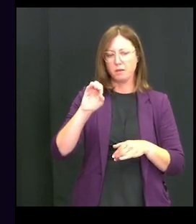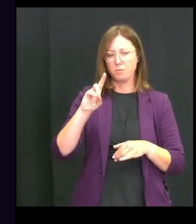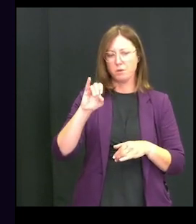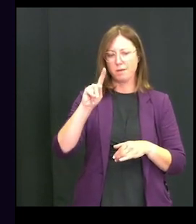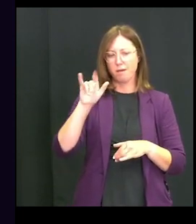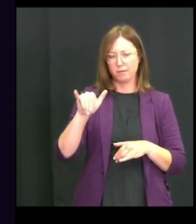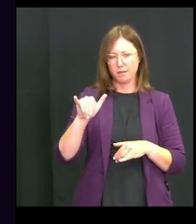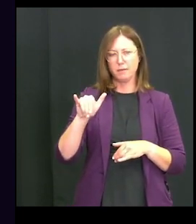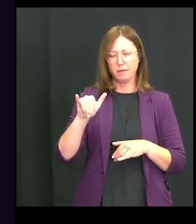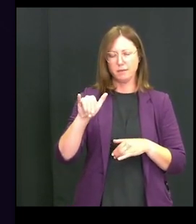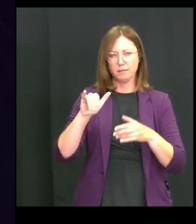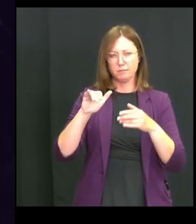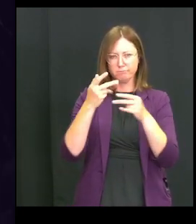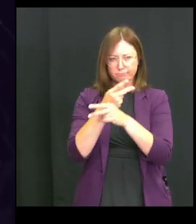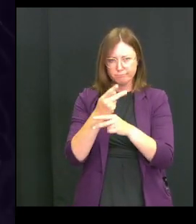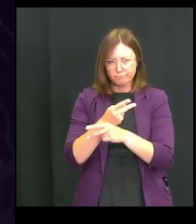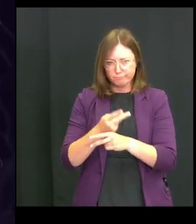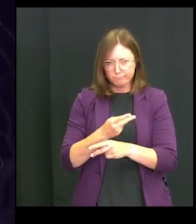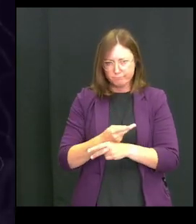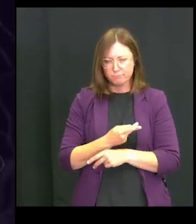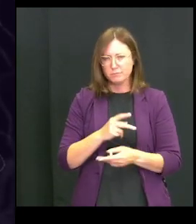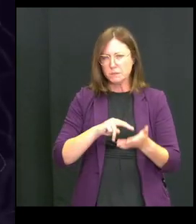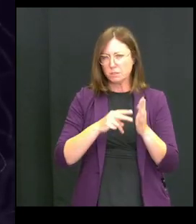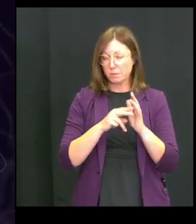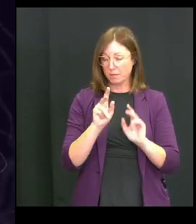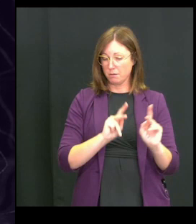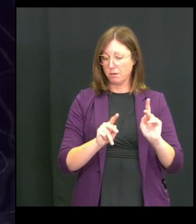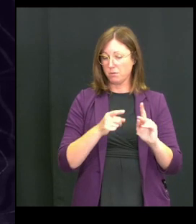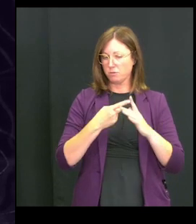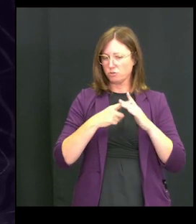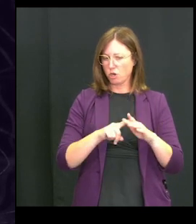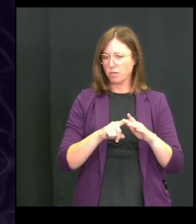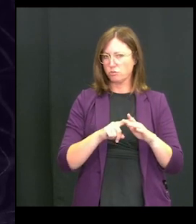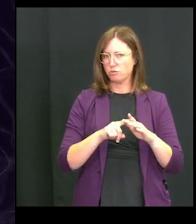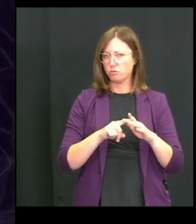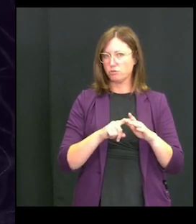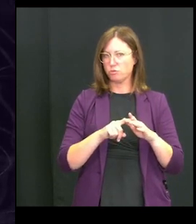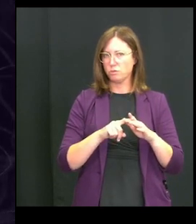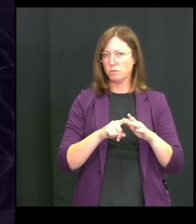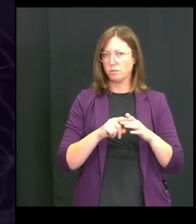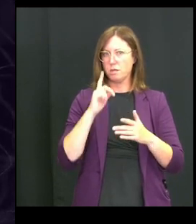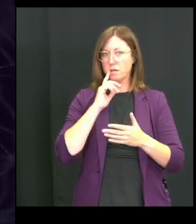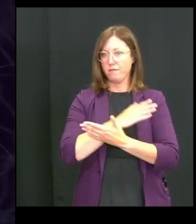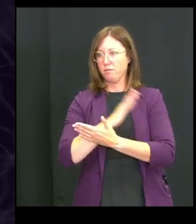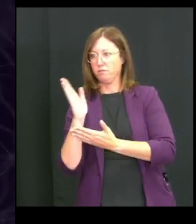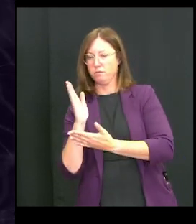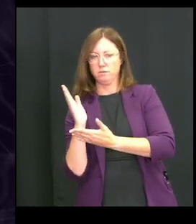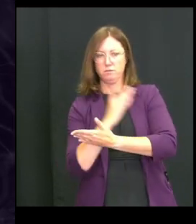This will tell us whether people are starting to cluster at the extremes of that zero to ten scale.